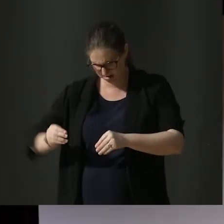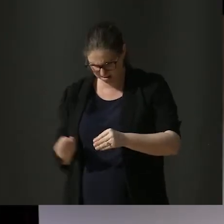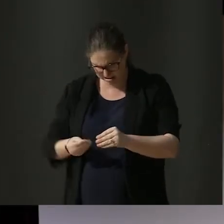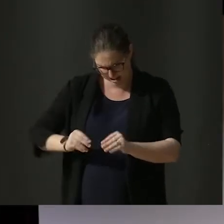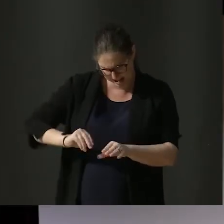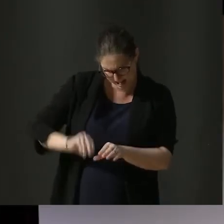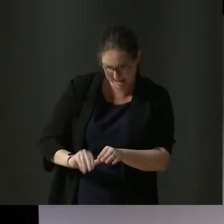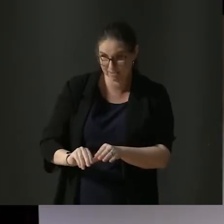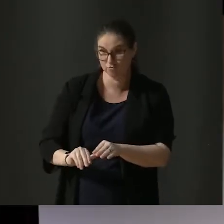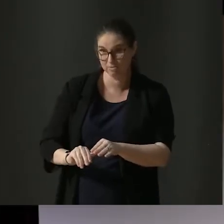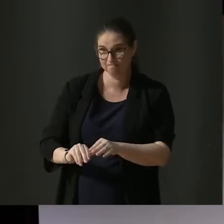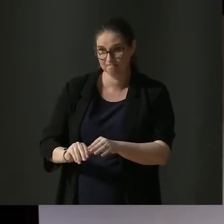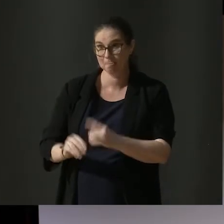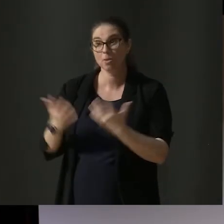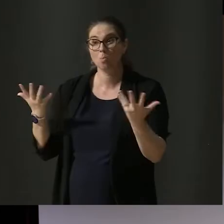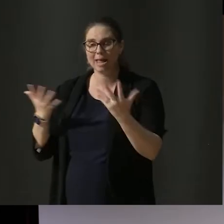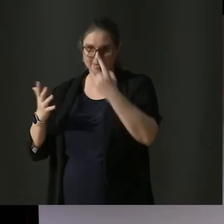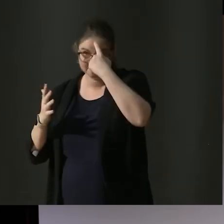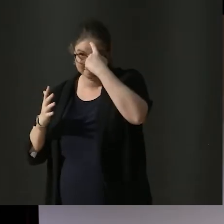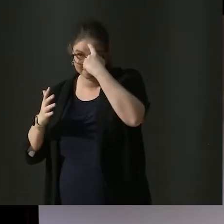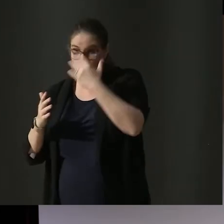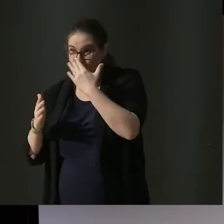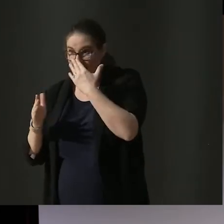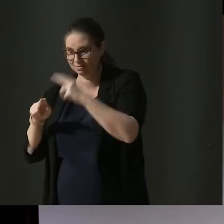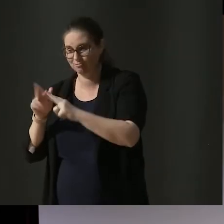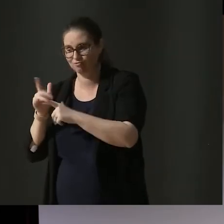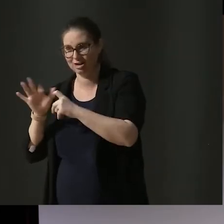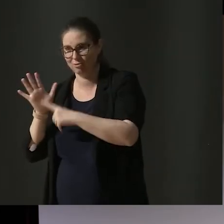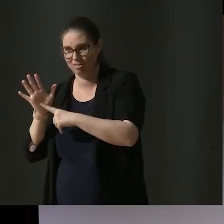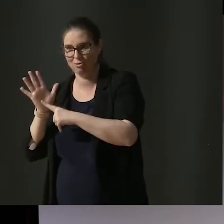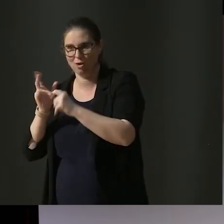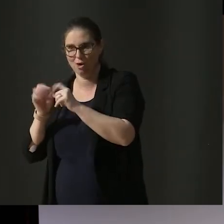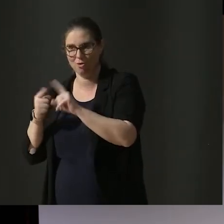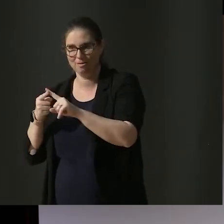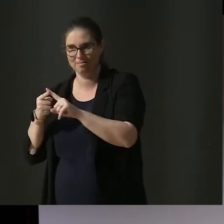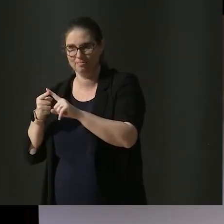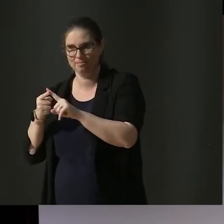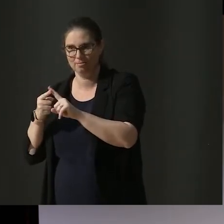That’s all happening in their frontal lobe. uh oh, it’s not working.